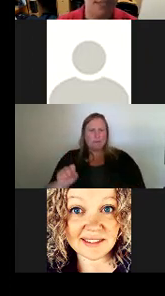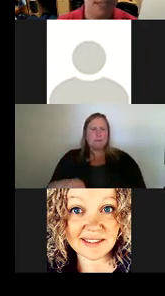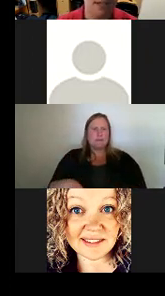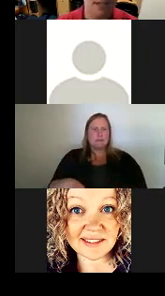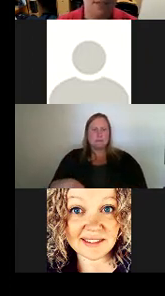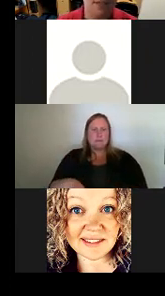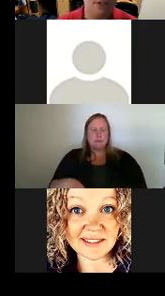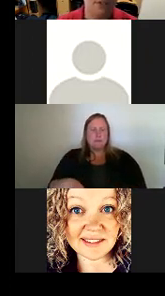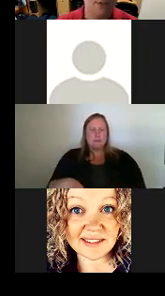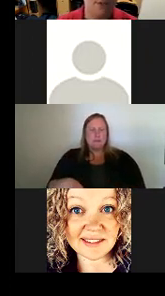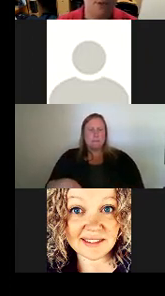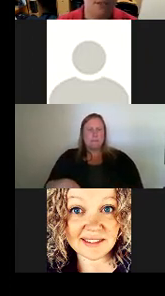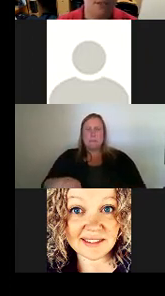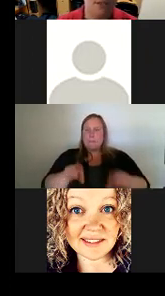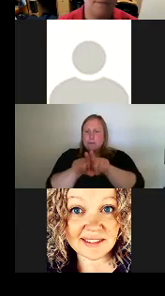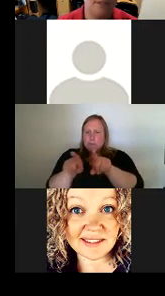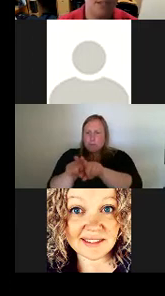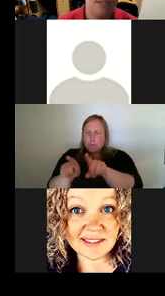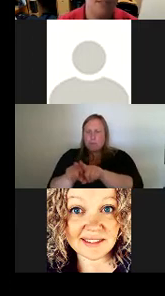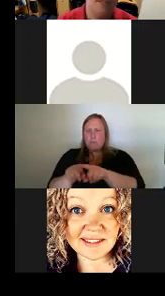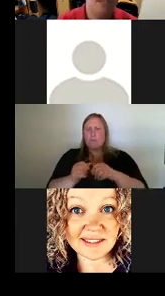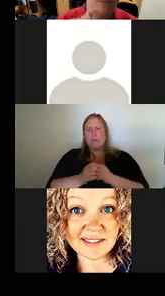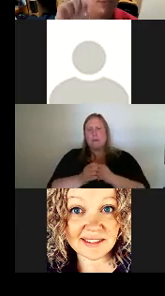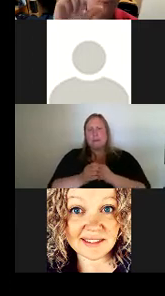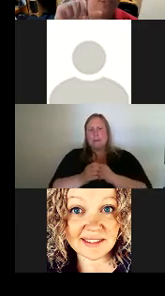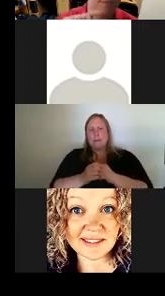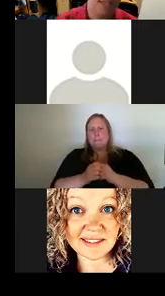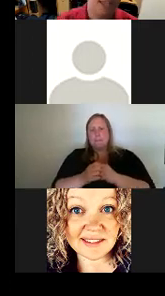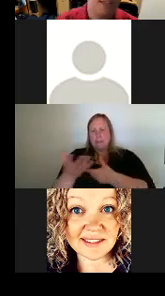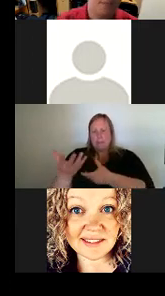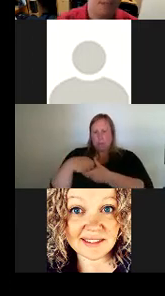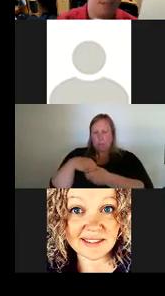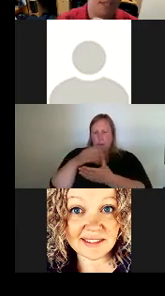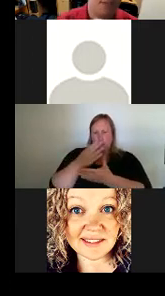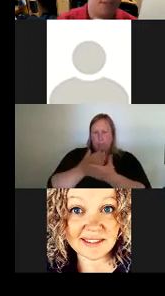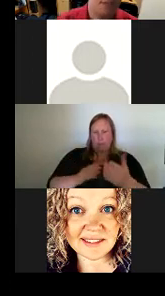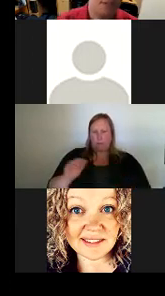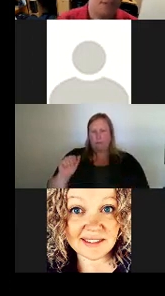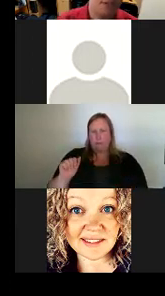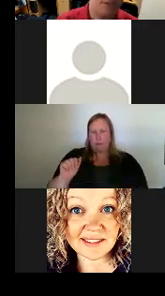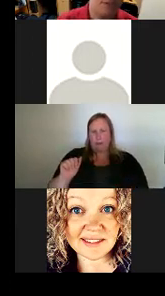THERE IS ALSO -- THEY INCLUDED A PORTION OF THE AFB WHICH WAS